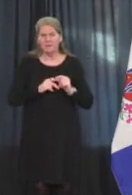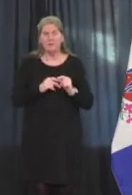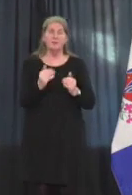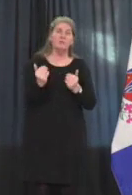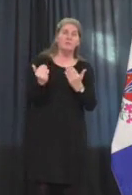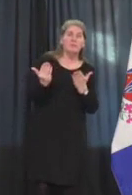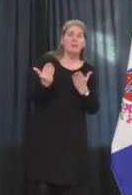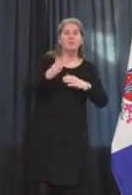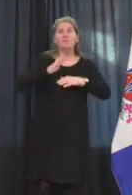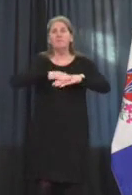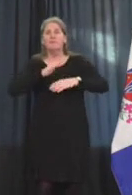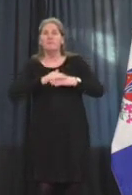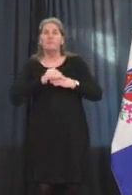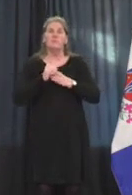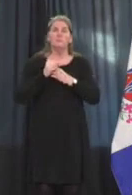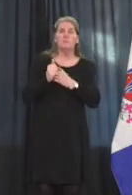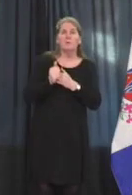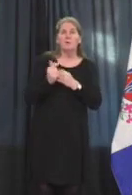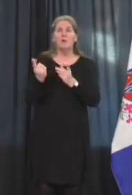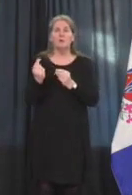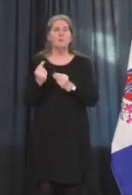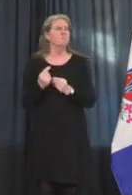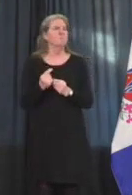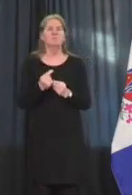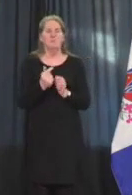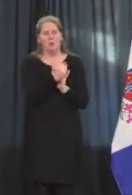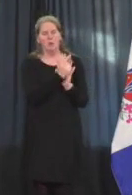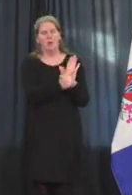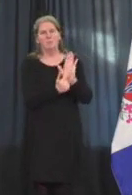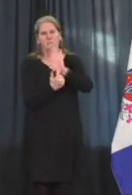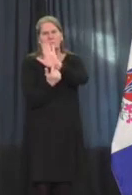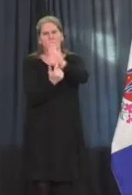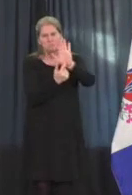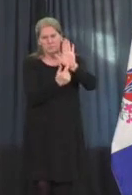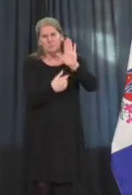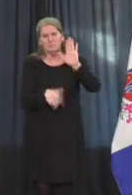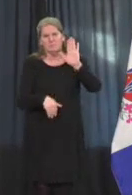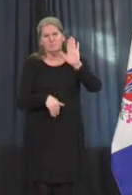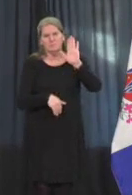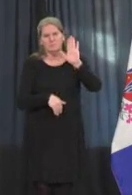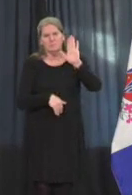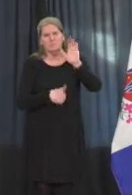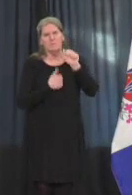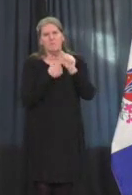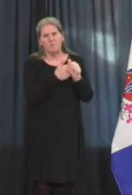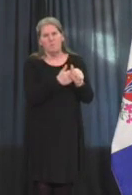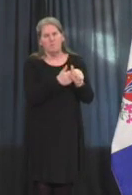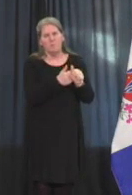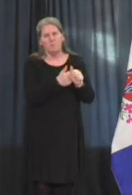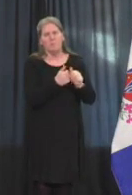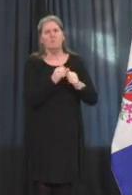THESE ARE NOT GUIDELINES. THESE ARE THE LAW. ESTABLISHING THESE LAWS AND